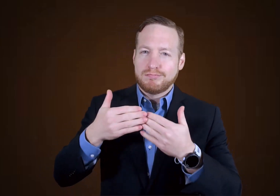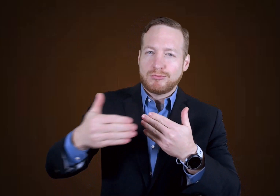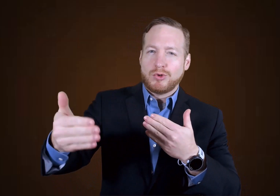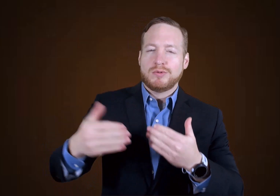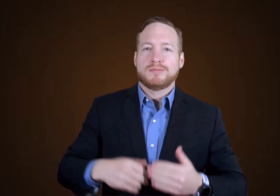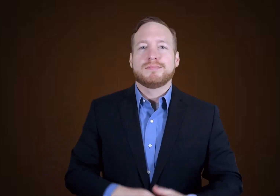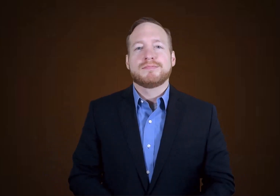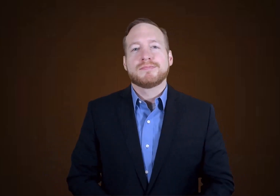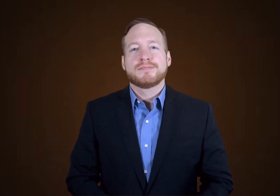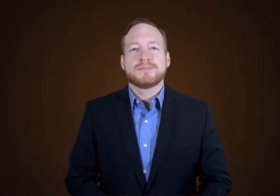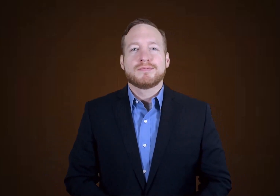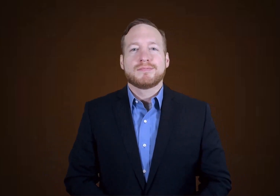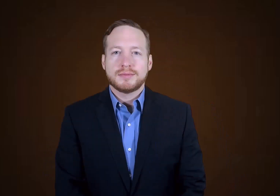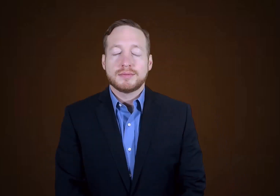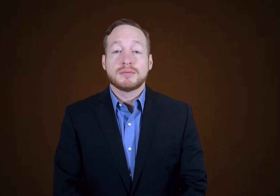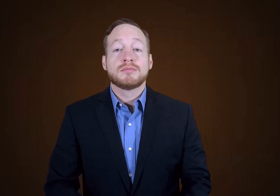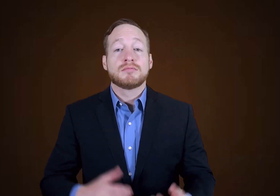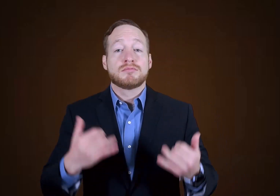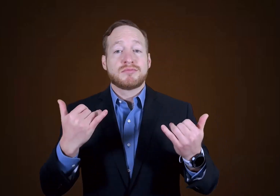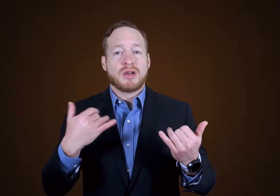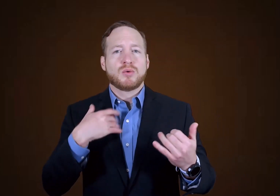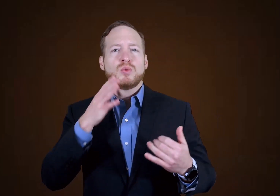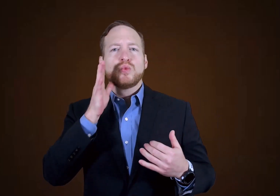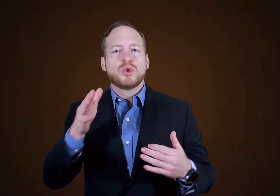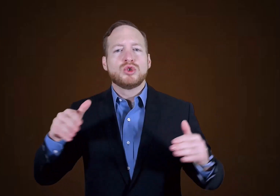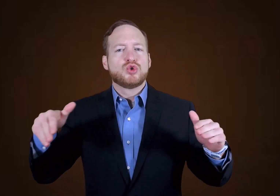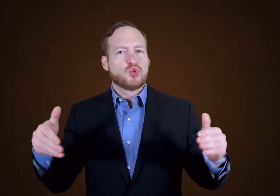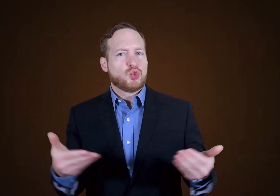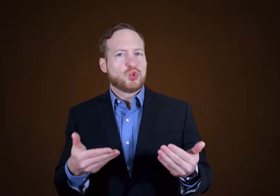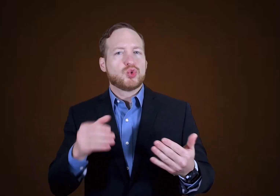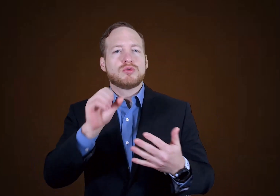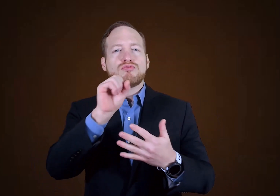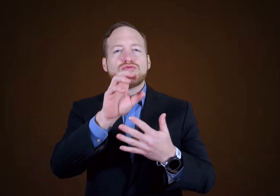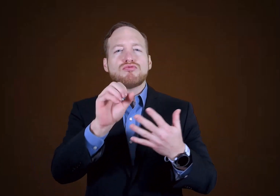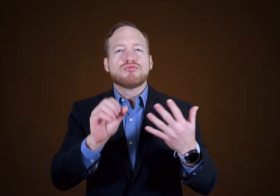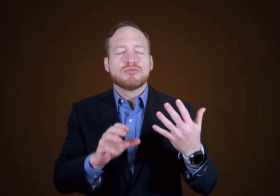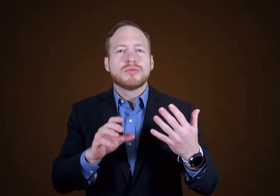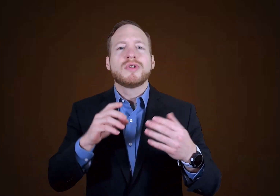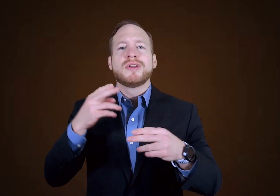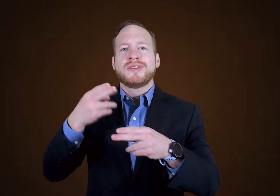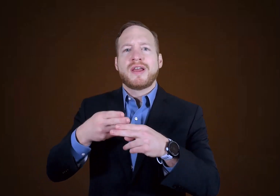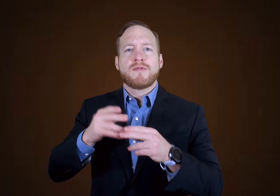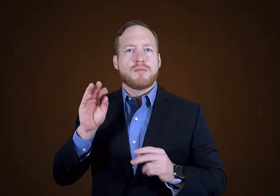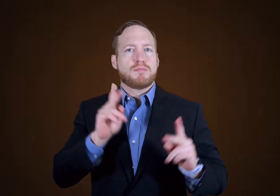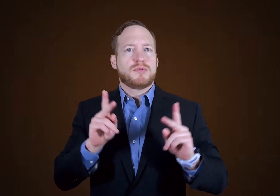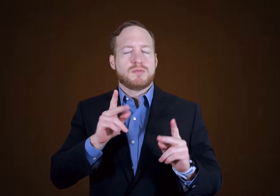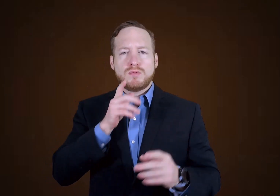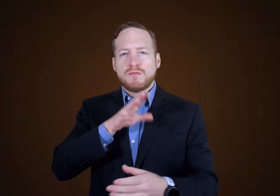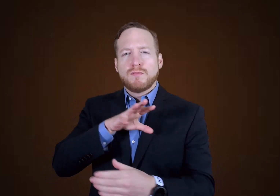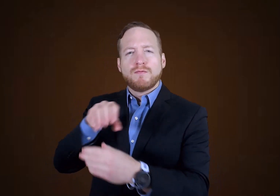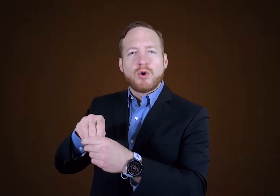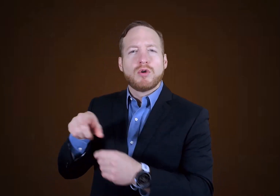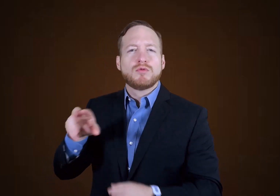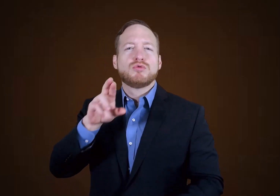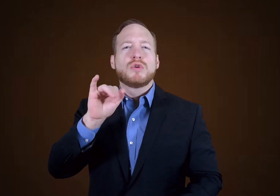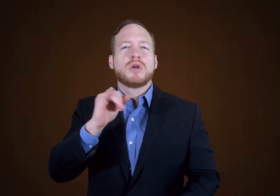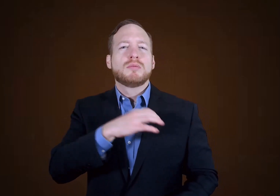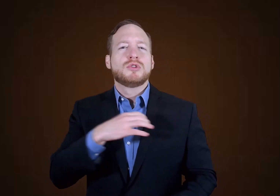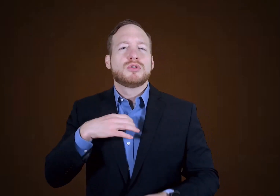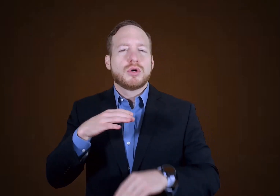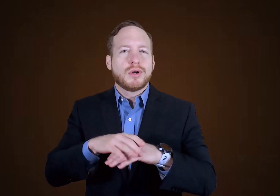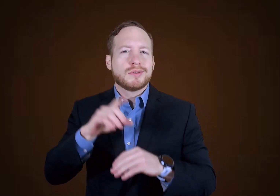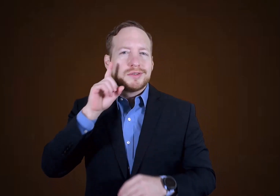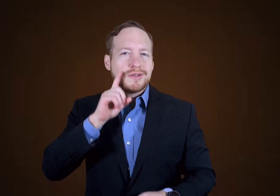and you'll have an opportunity to learn how to address racial and social equity issues